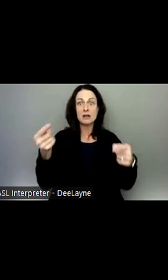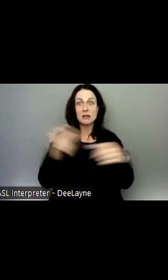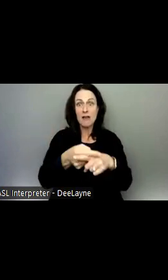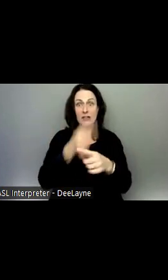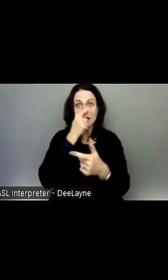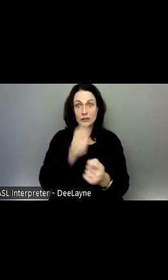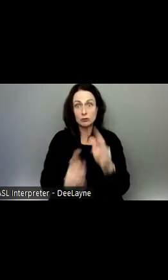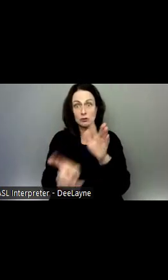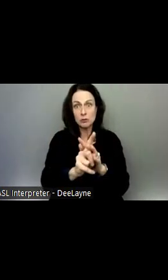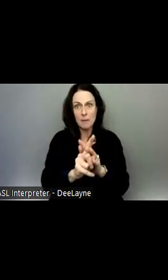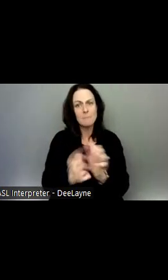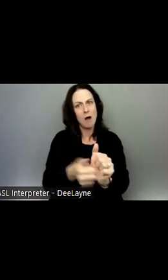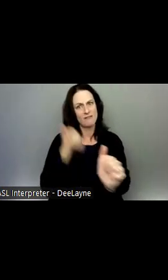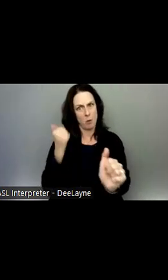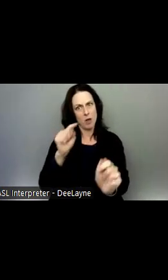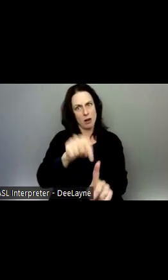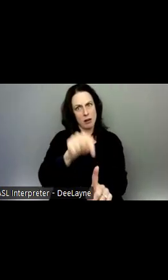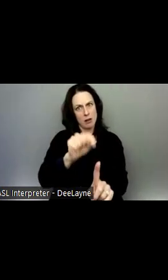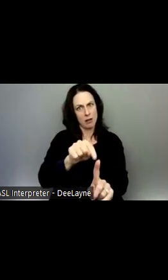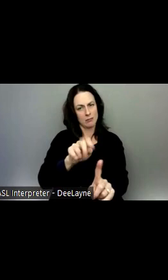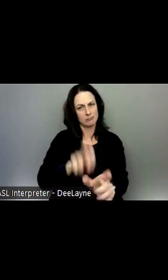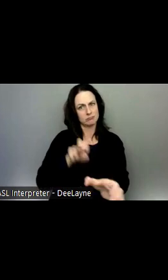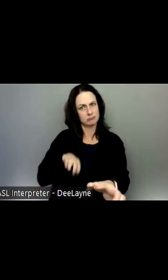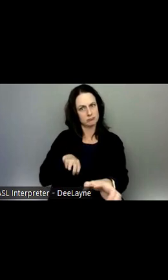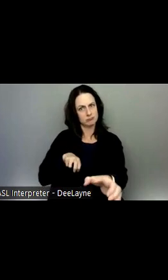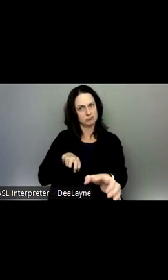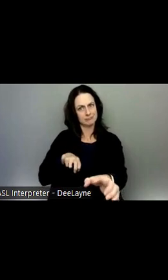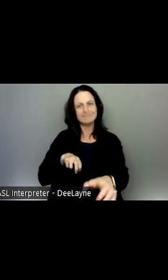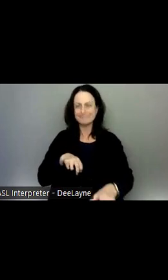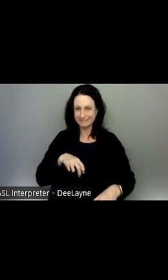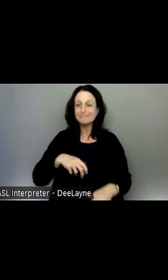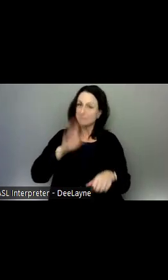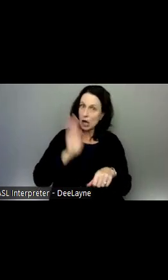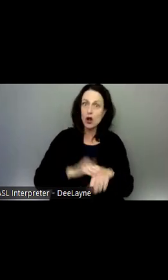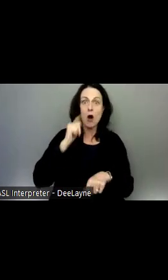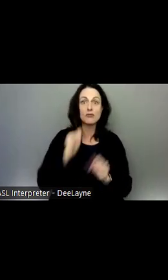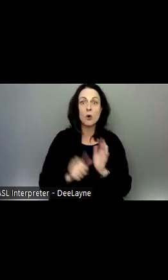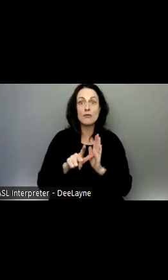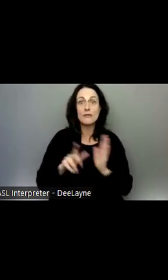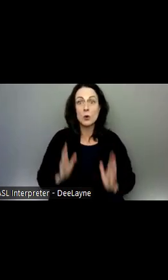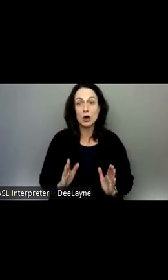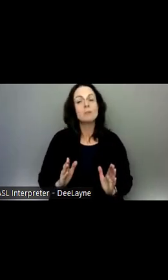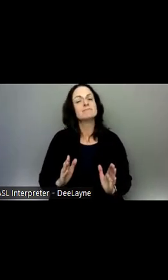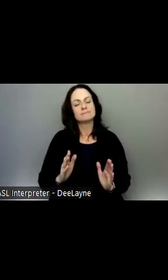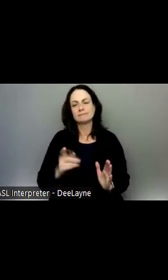and that call for reviewers has, I believe, just been launched.